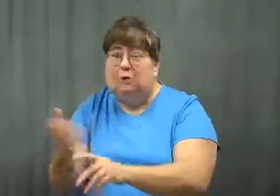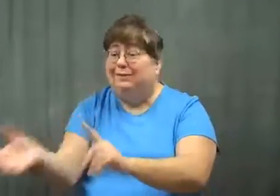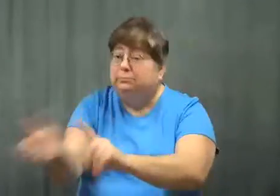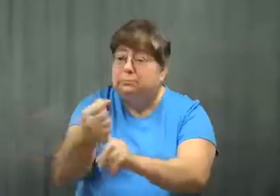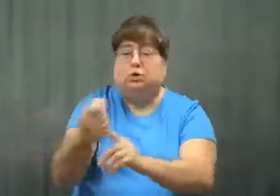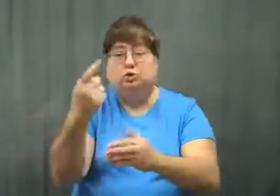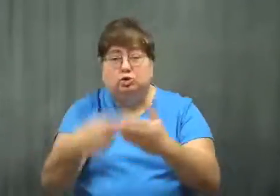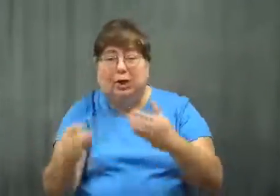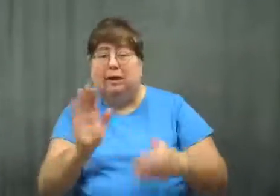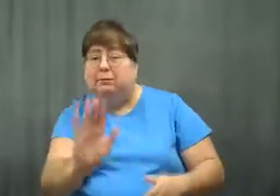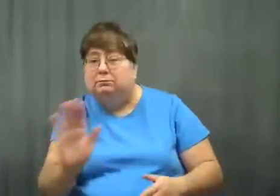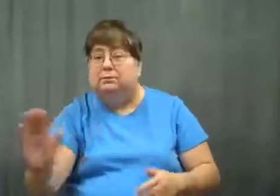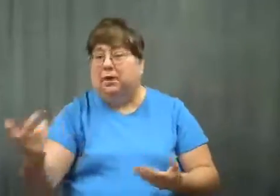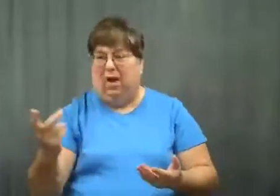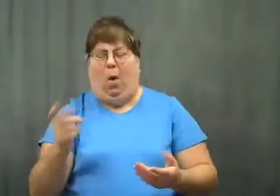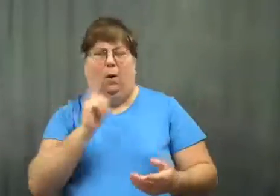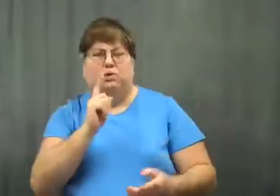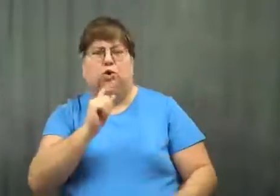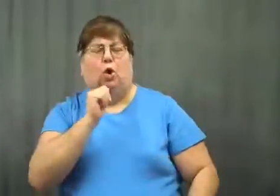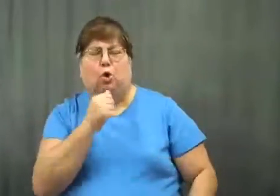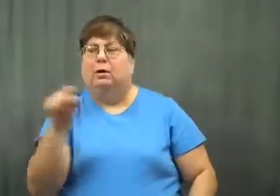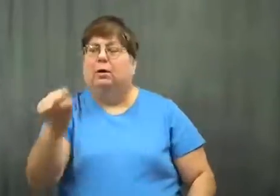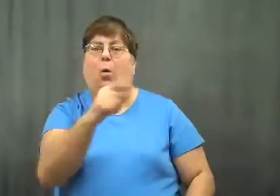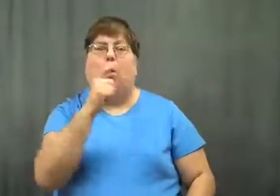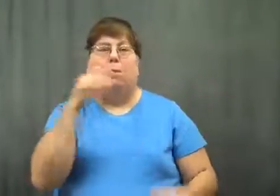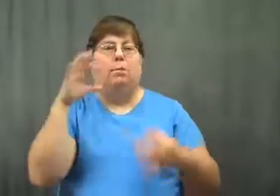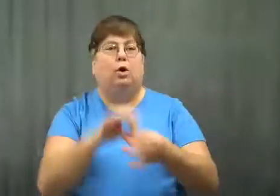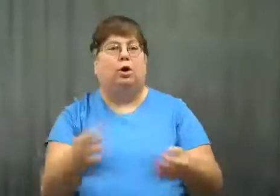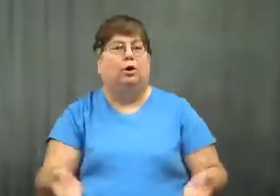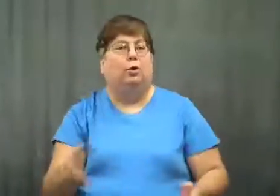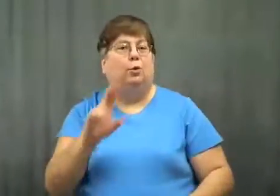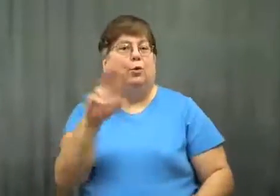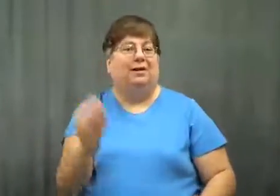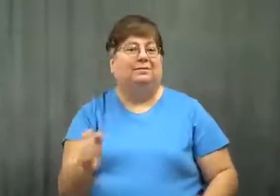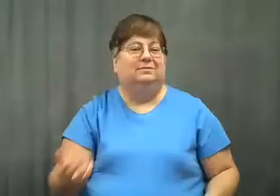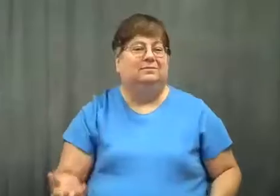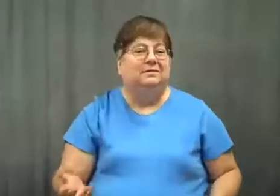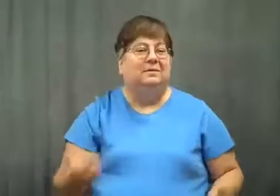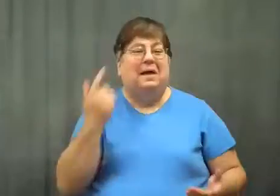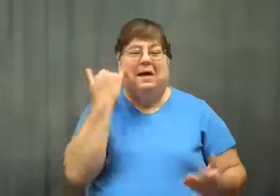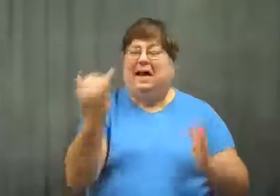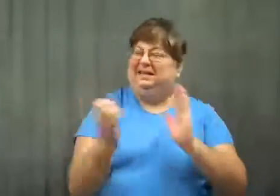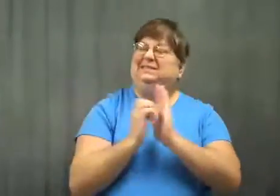person’s immigration status, it would be detrimental to legal immigrants.